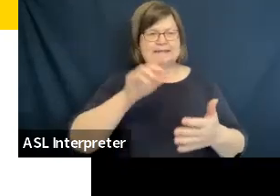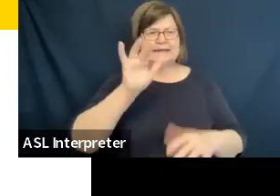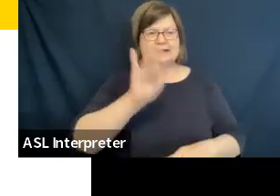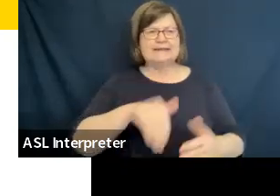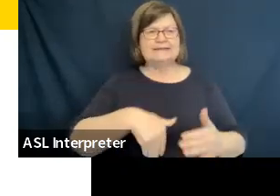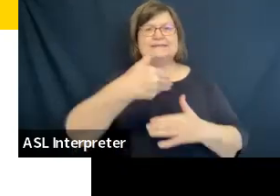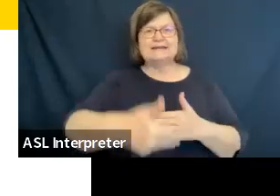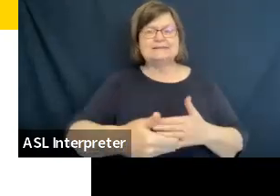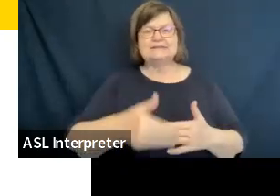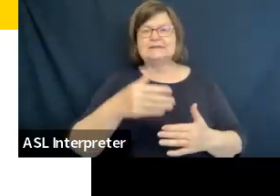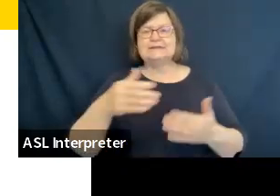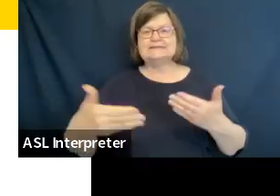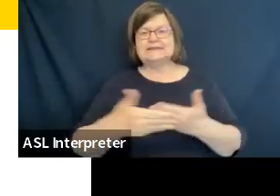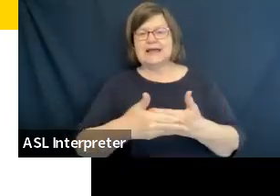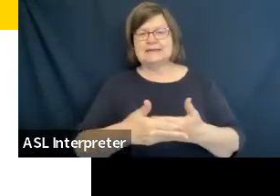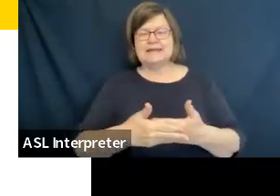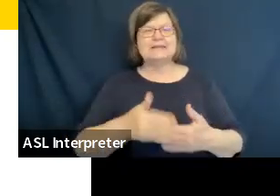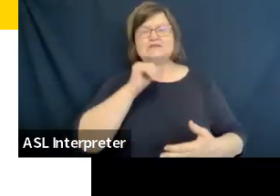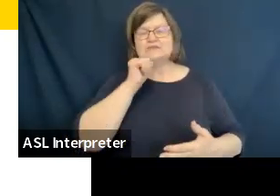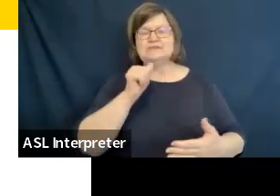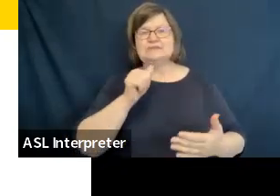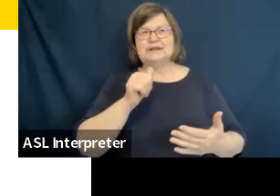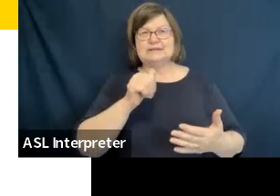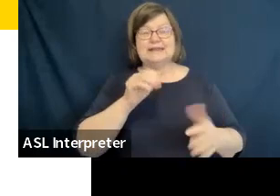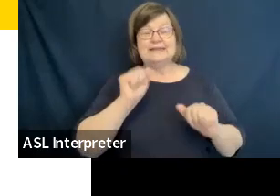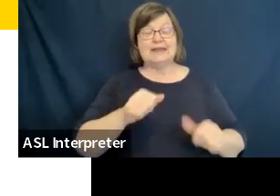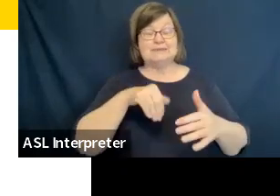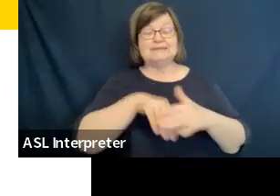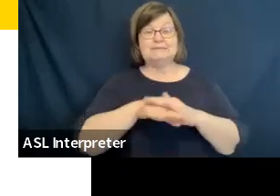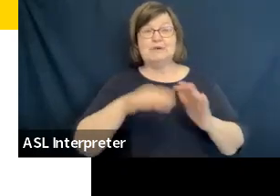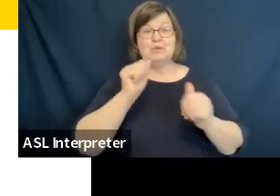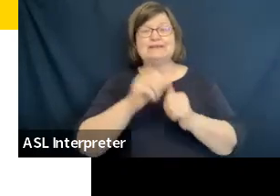like that, those typically aren't accessible with a screen reader. So just being mindful